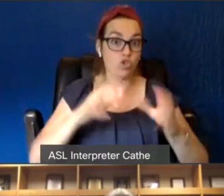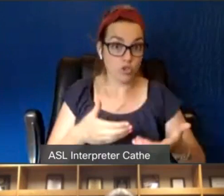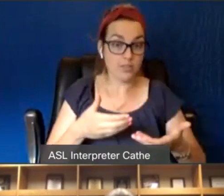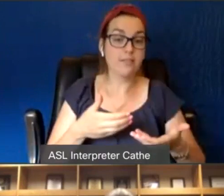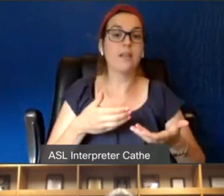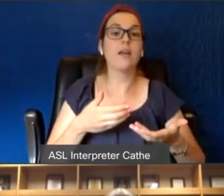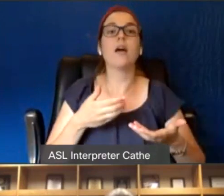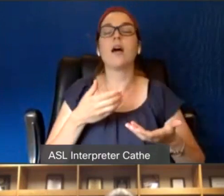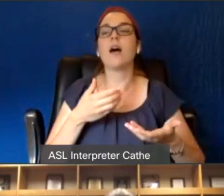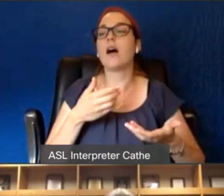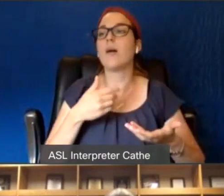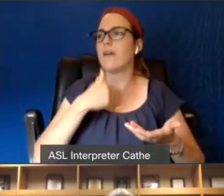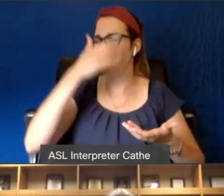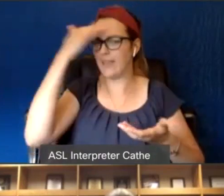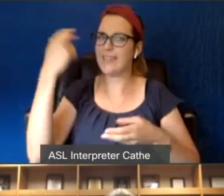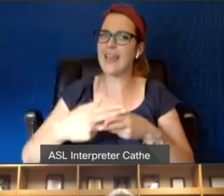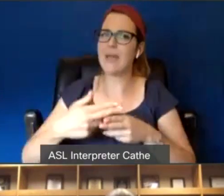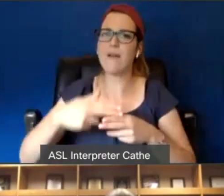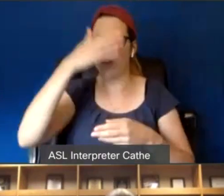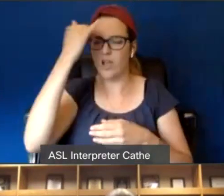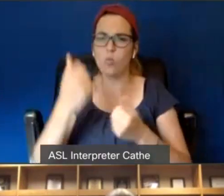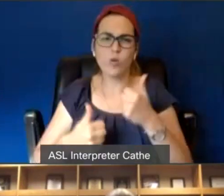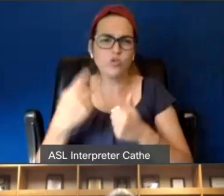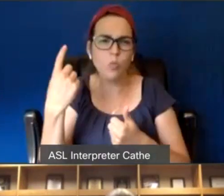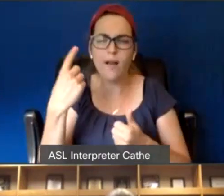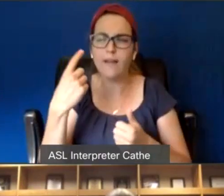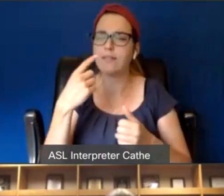I forget which one seems to have potential effects